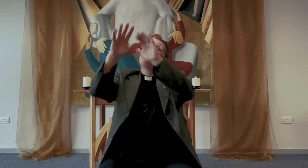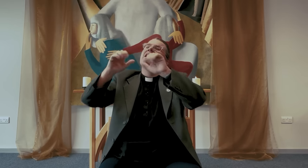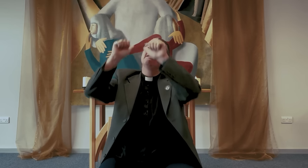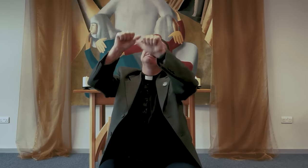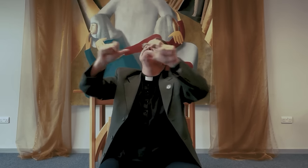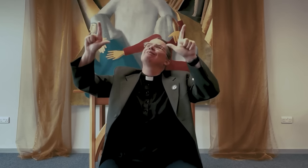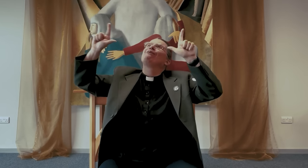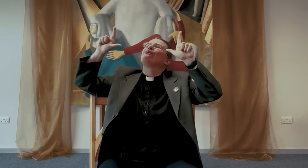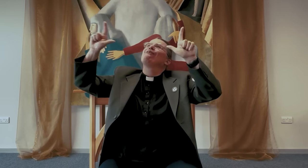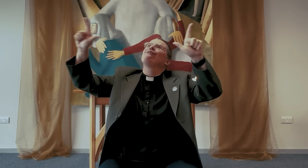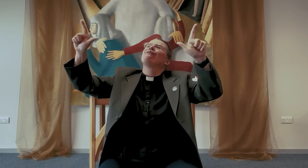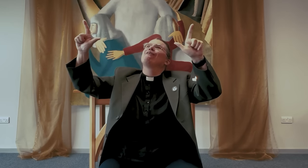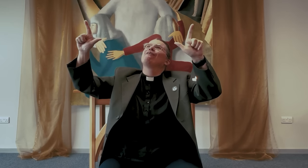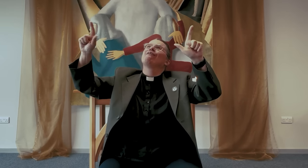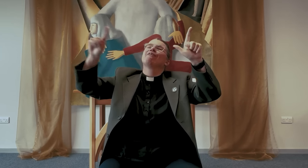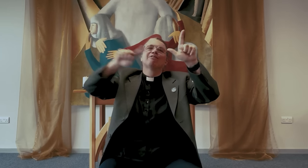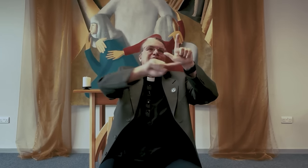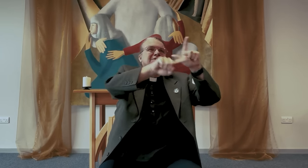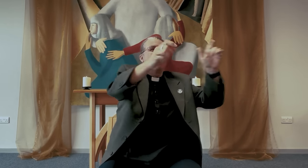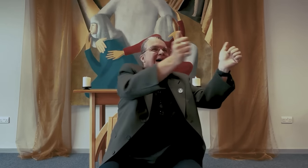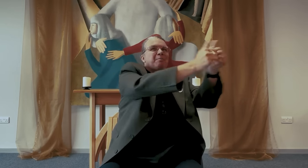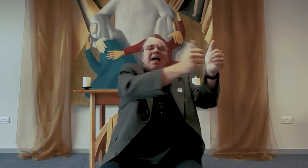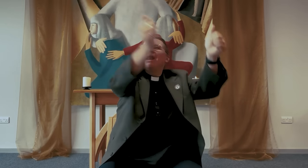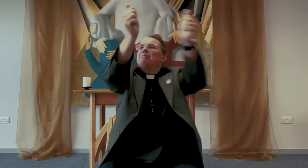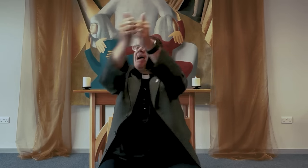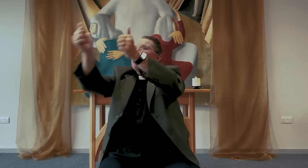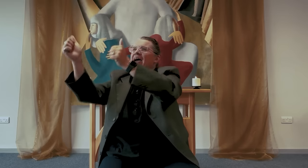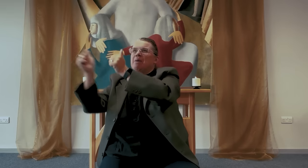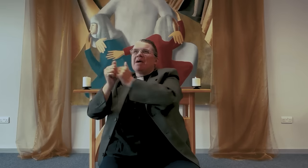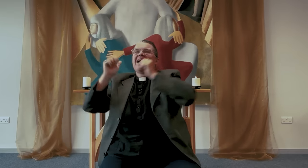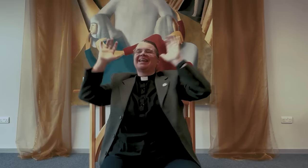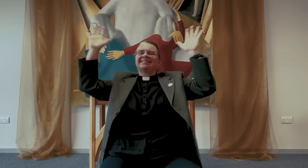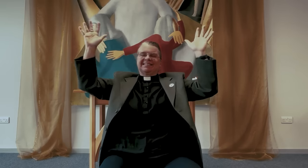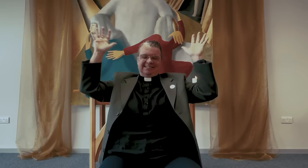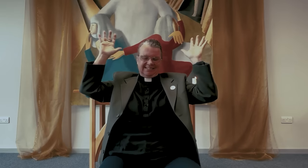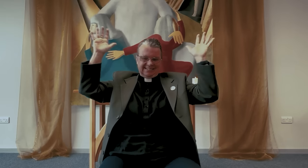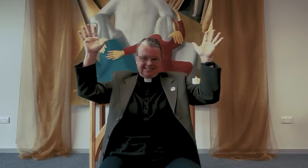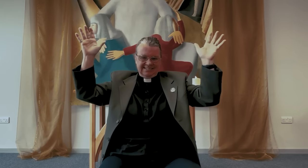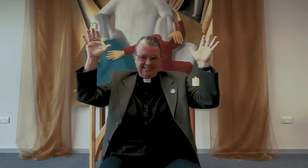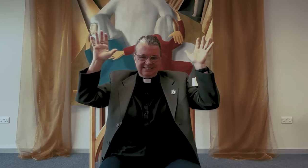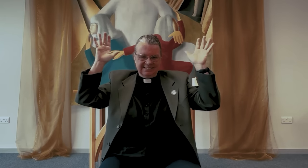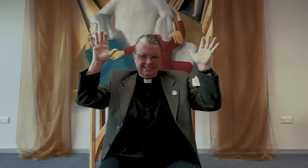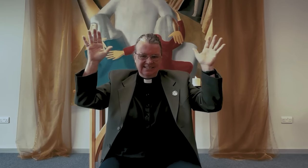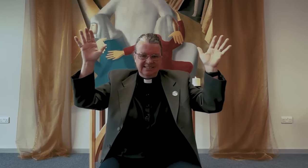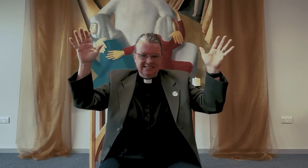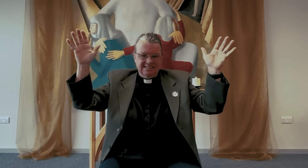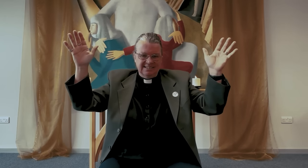He prays, "Blessed is the Lord," and all people respond "Amen" with their hands lifted.